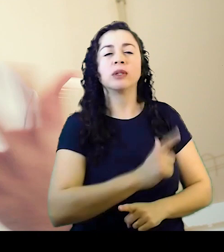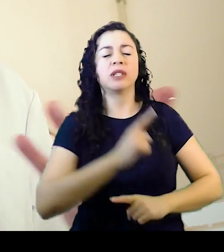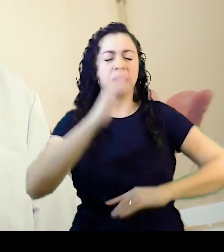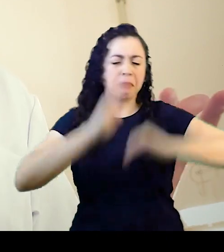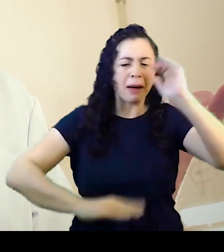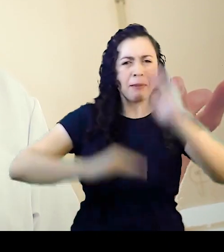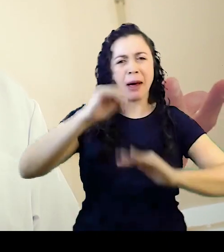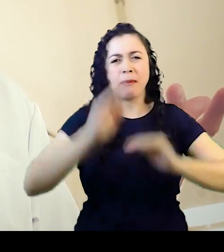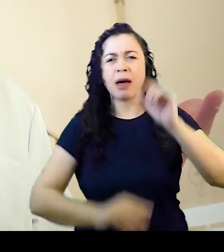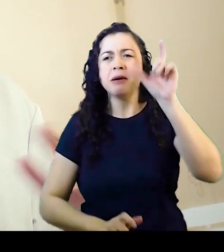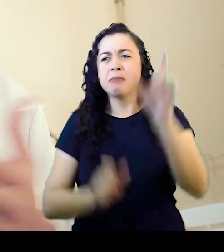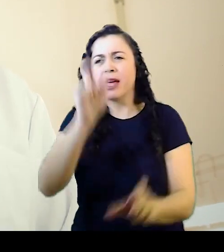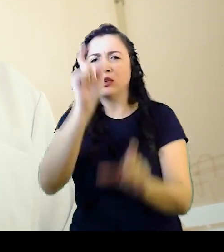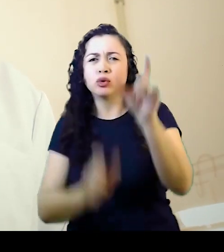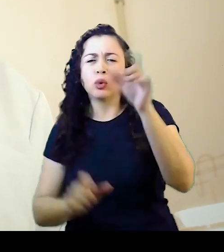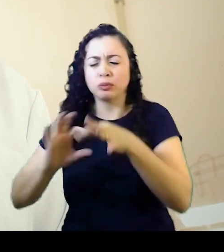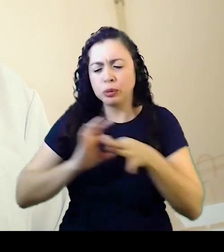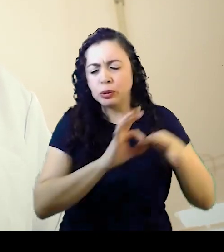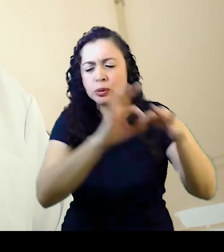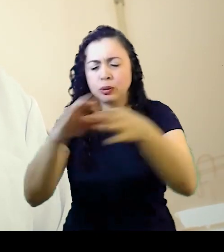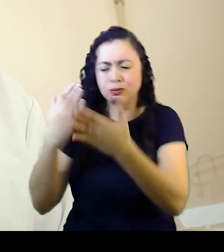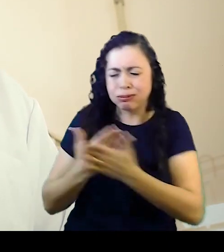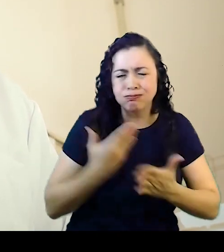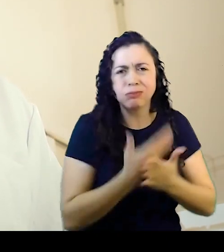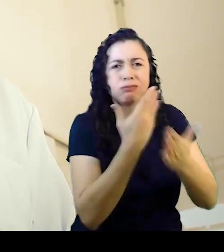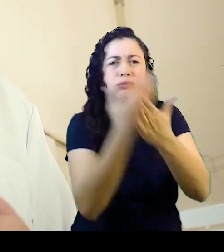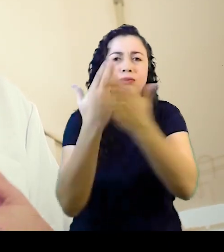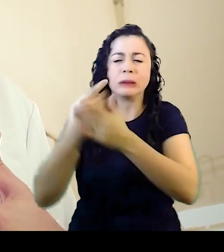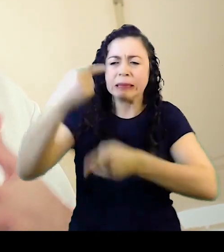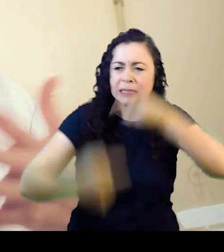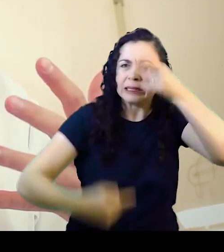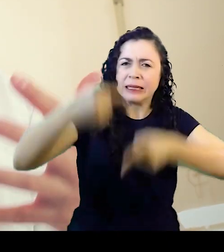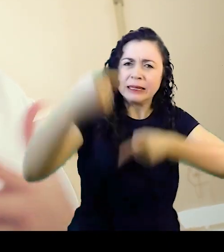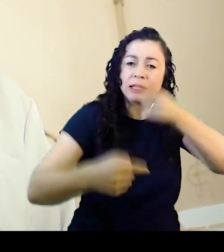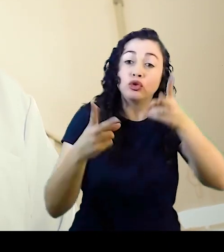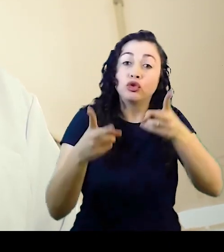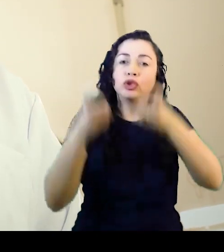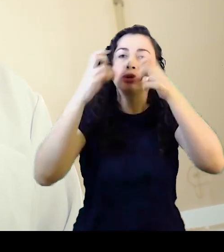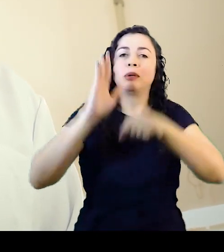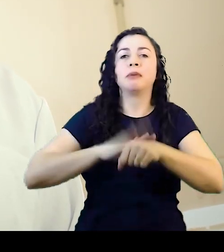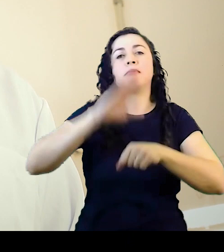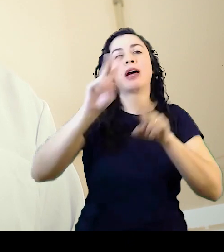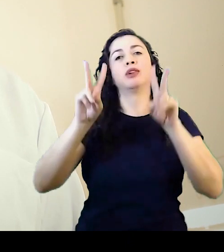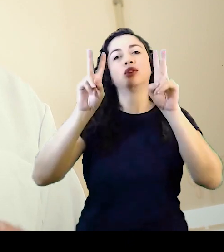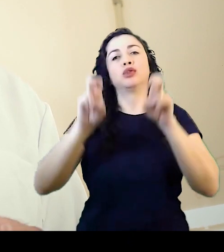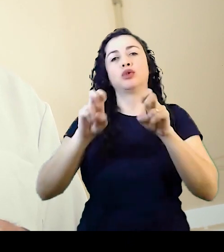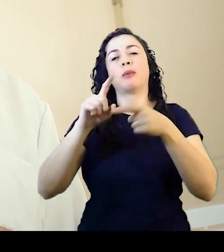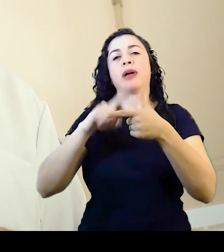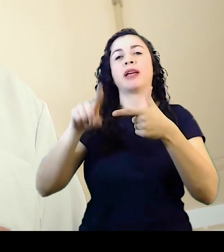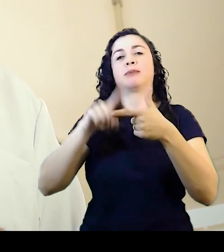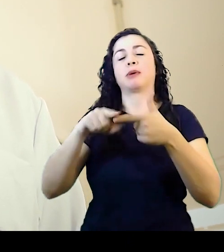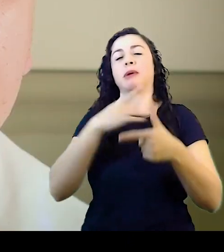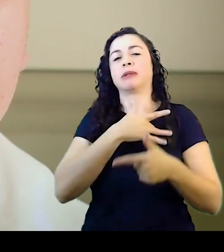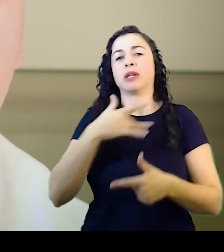hundreds of scientists in Brazil, to talk a little more and find out a little more about this public health problem.